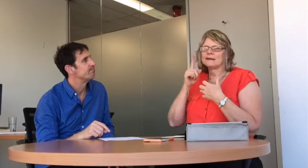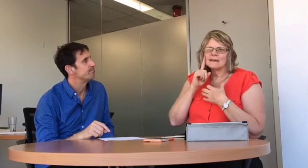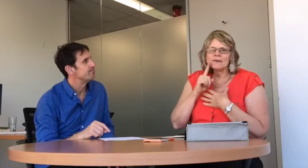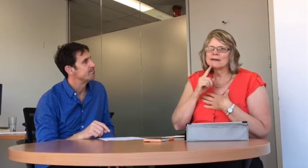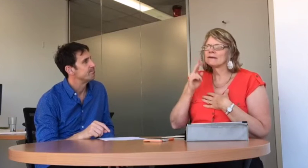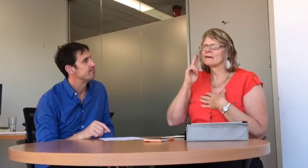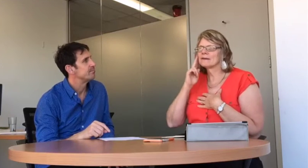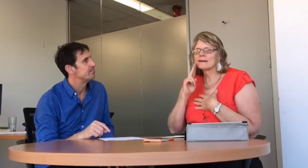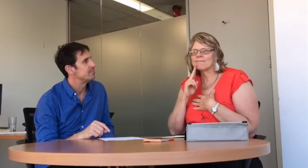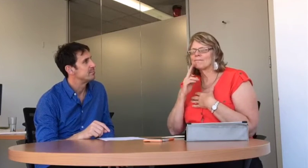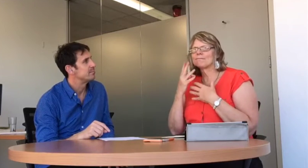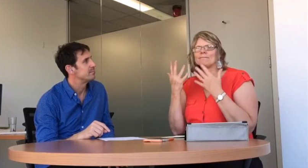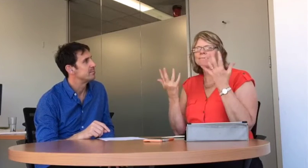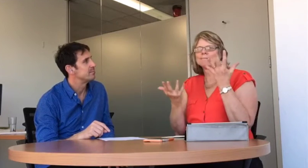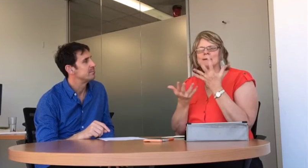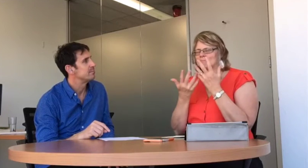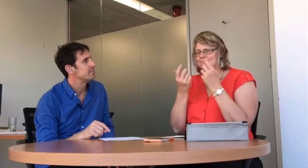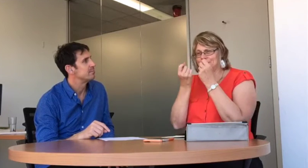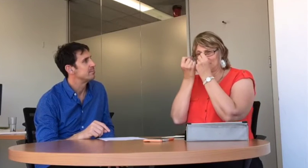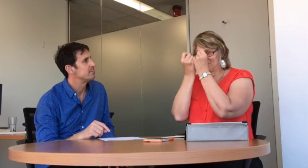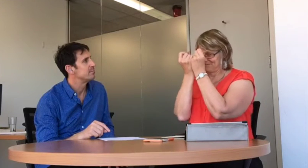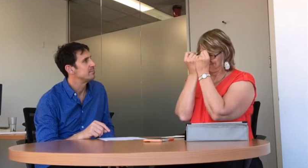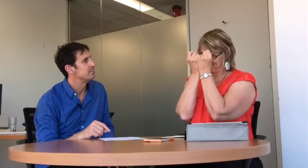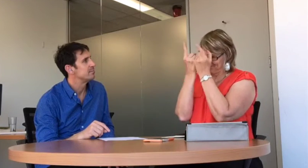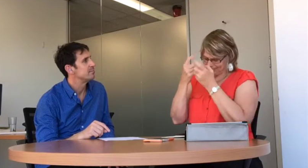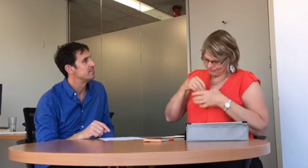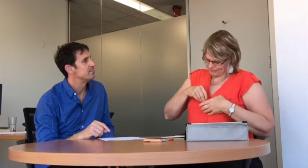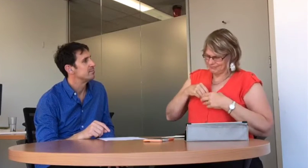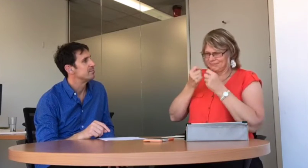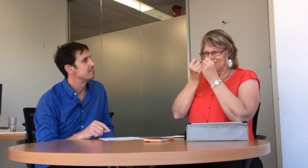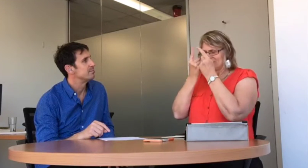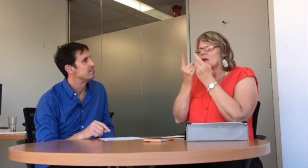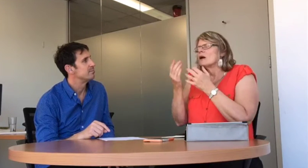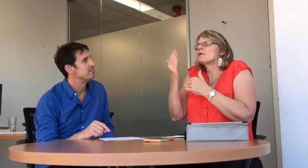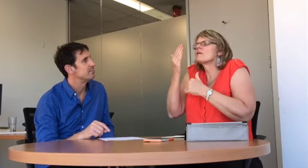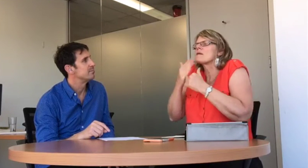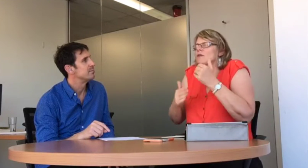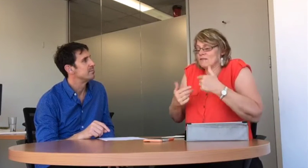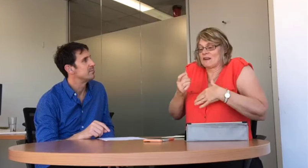a word that comes to mind is empathy. I mean, as a deaf person myself,